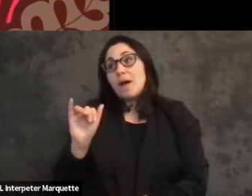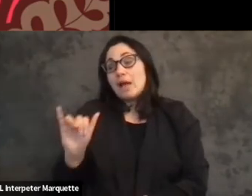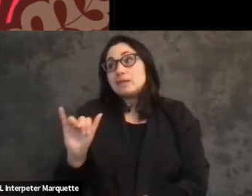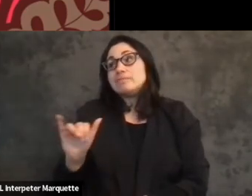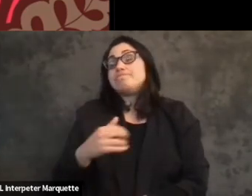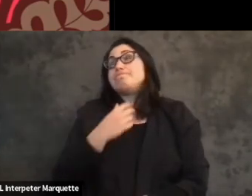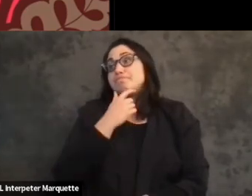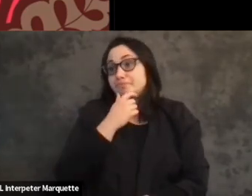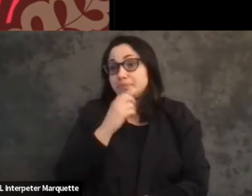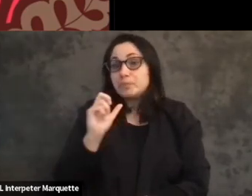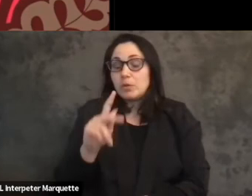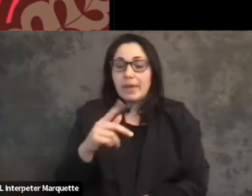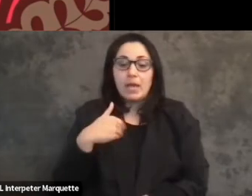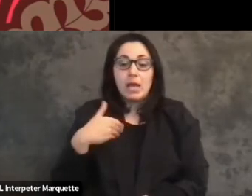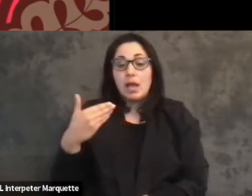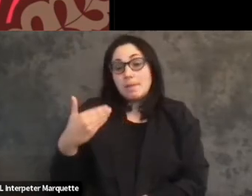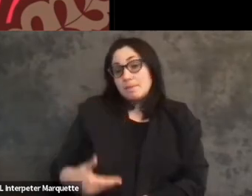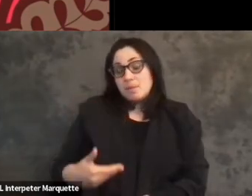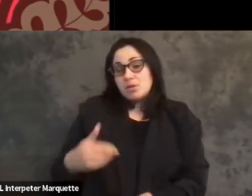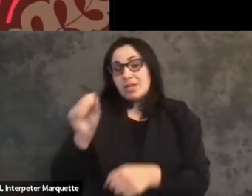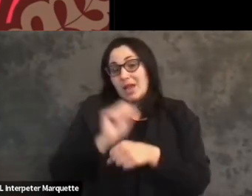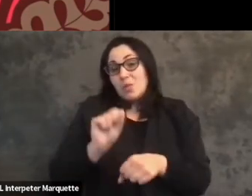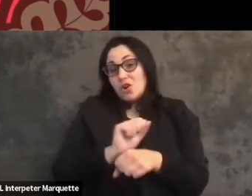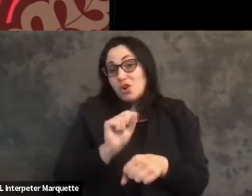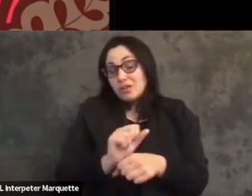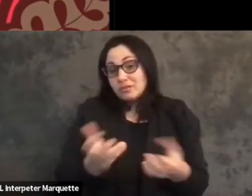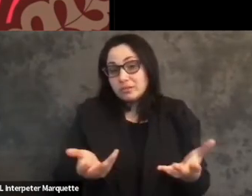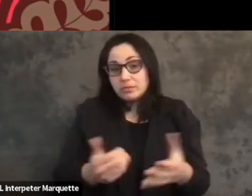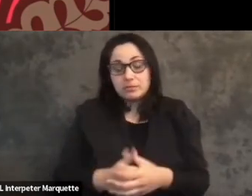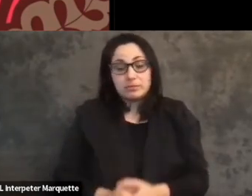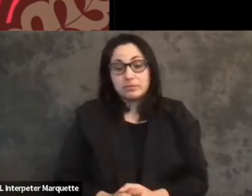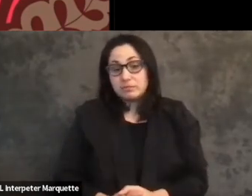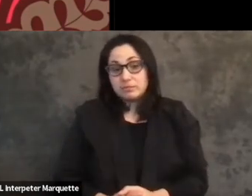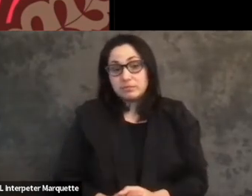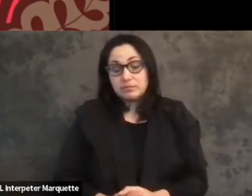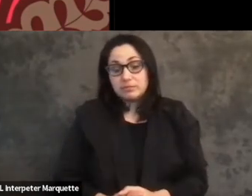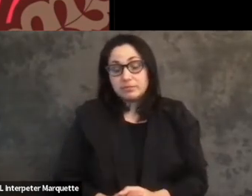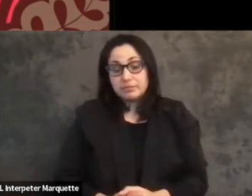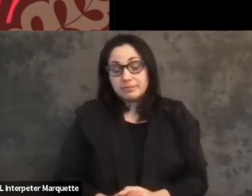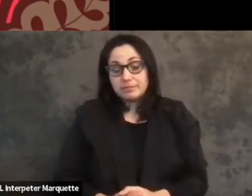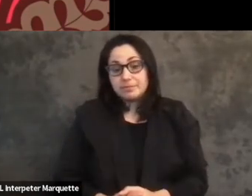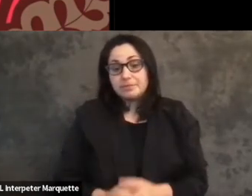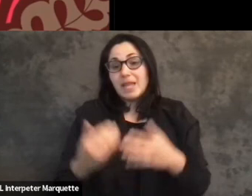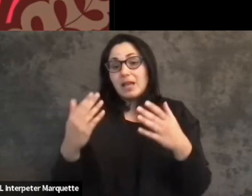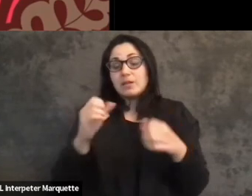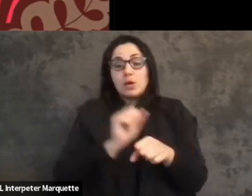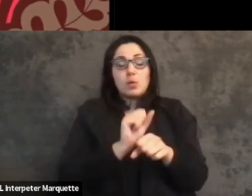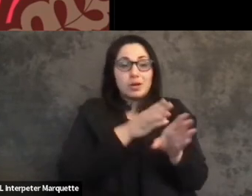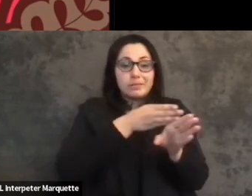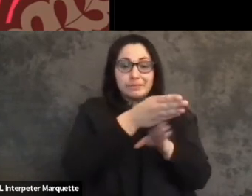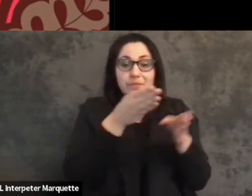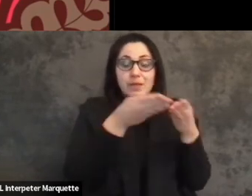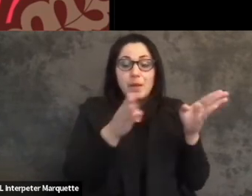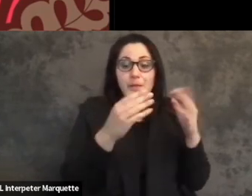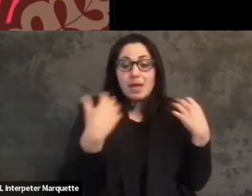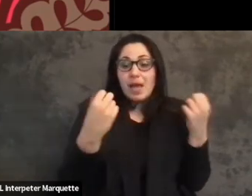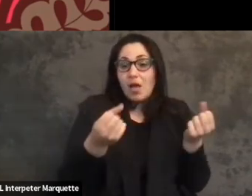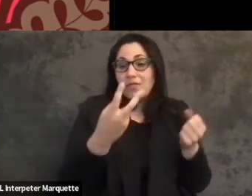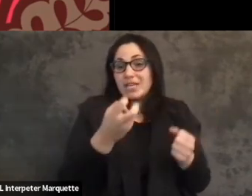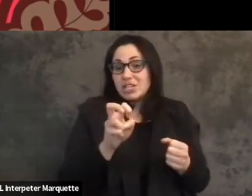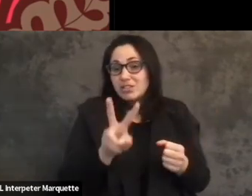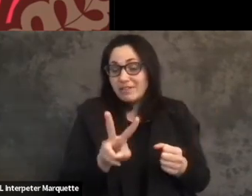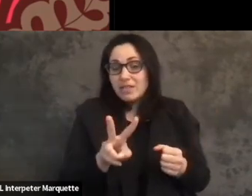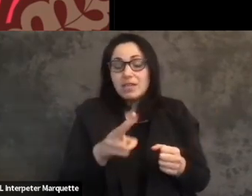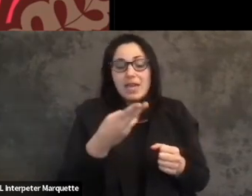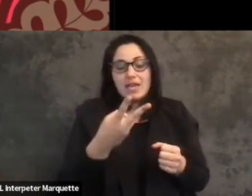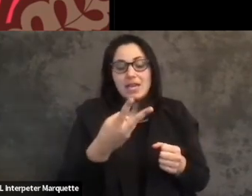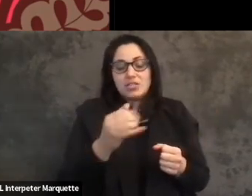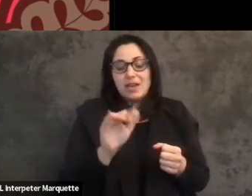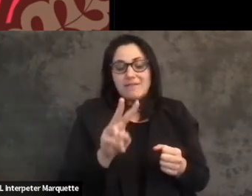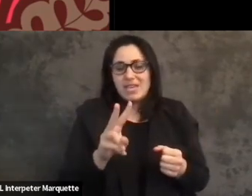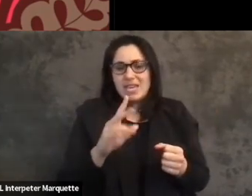basically, she could not do anything else. So I am a person who I work a lot. I work